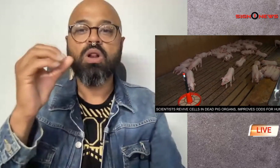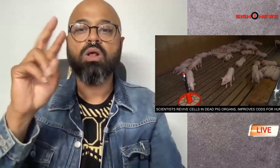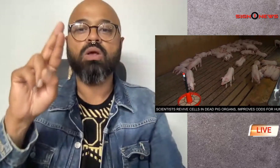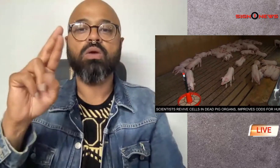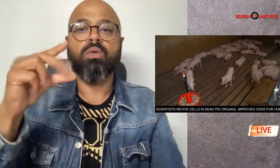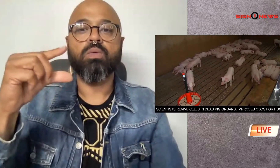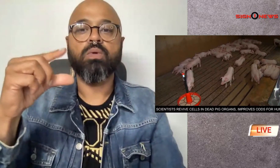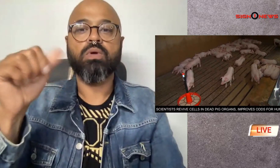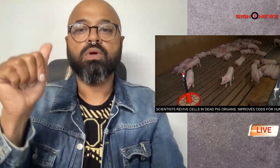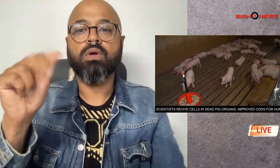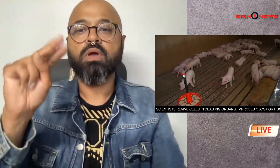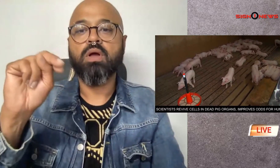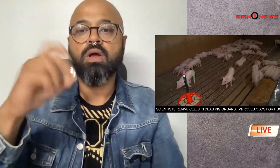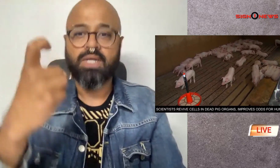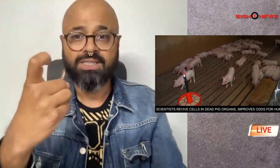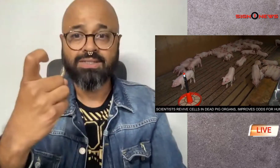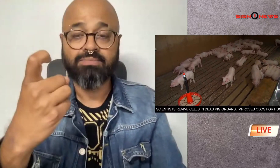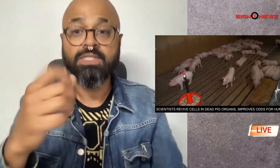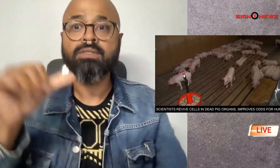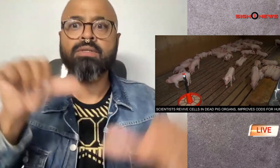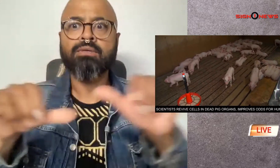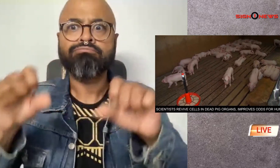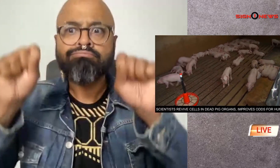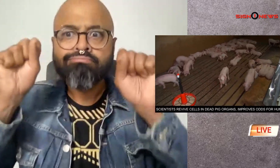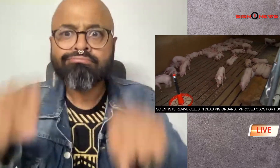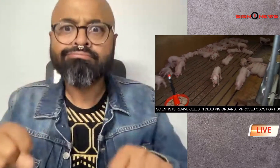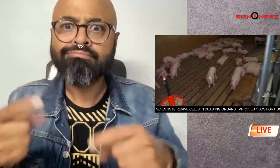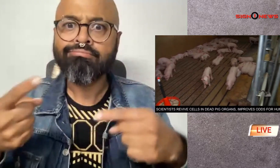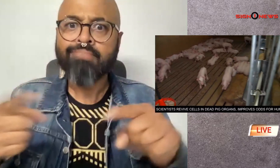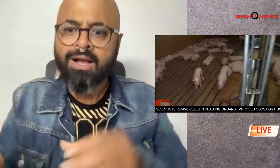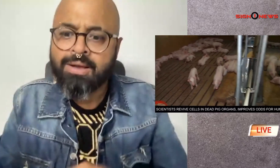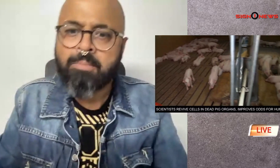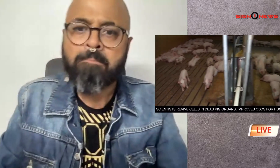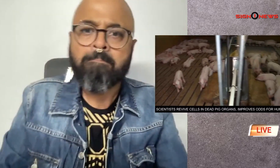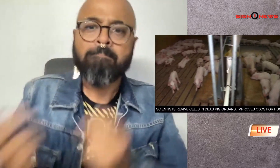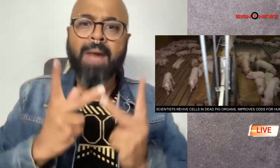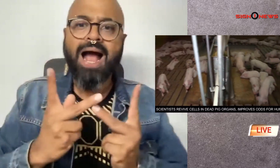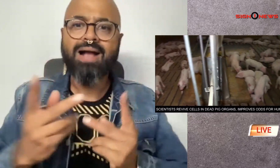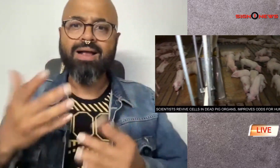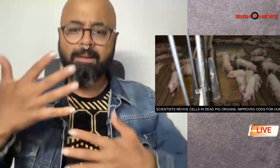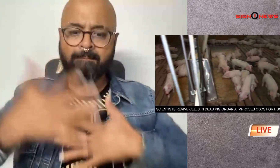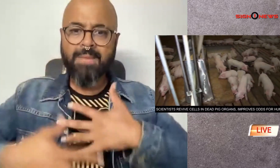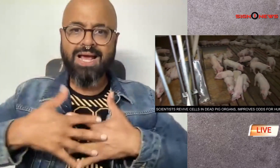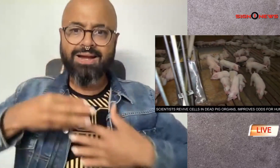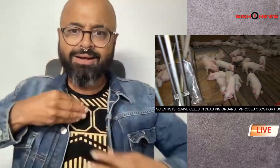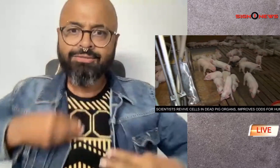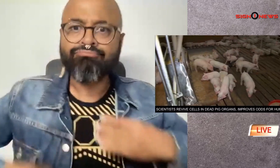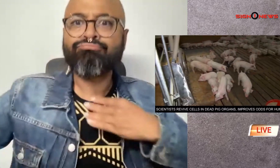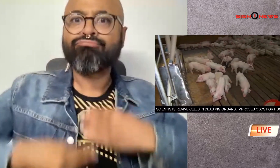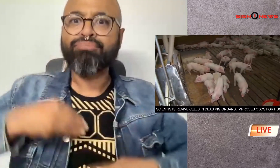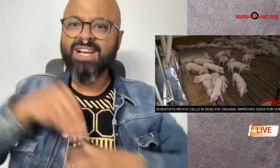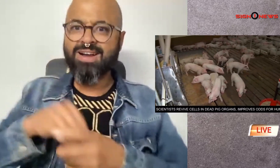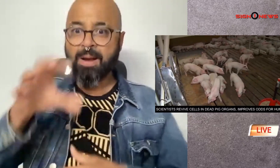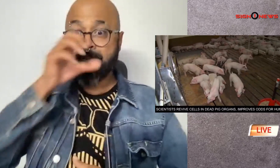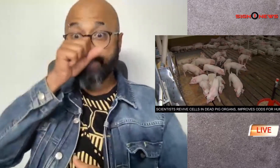but using a system called Organex scientists were able to restore blood circulation